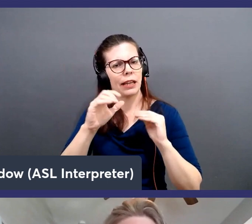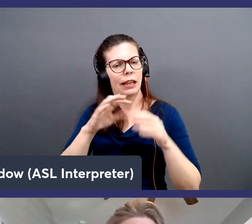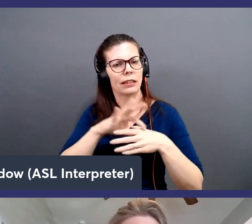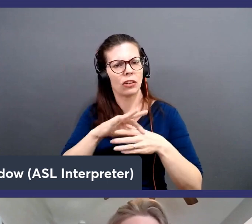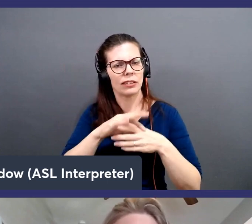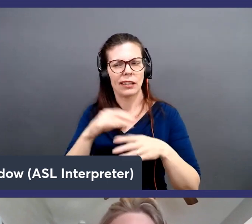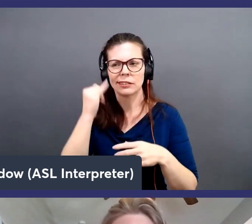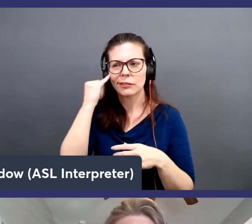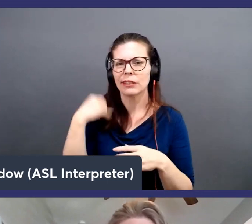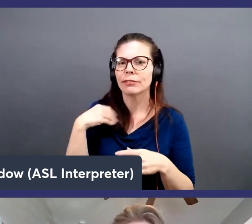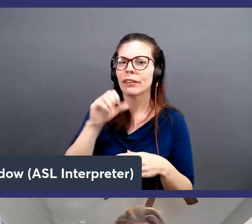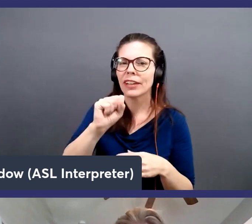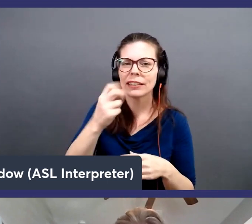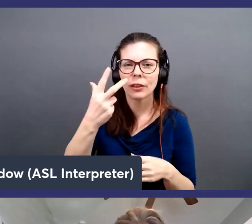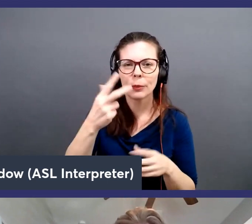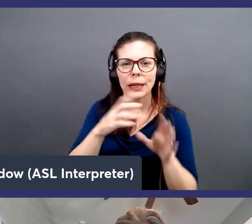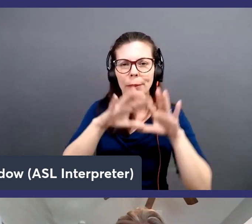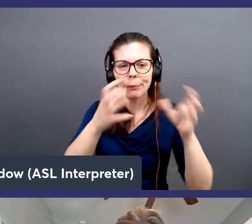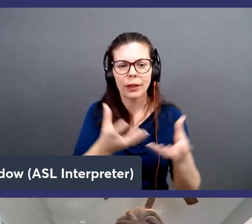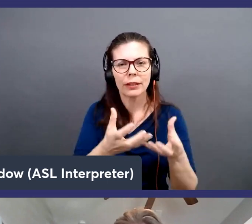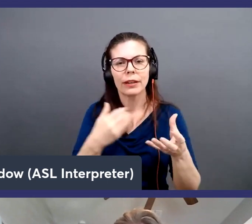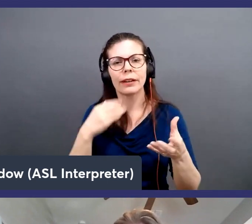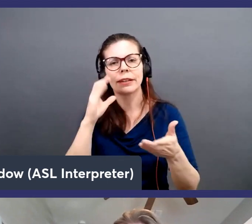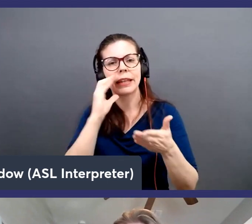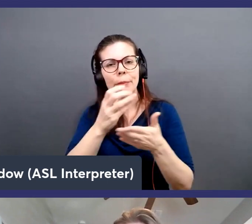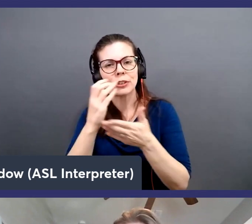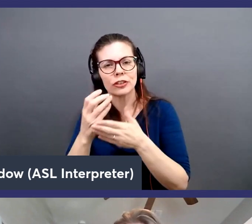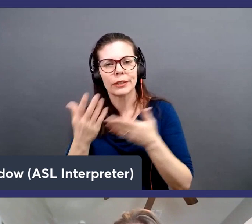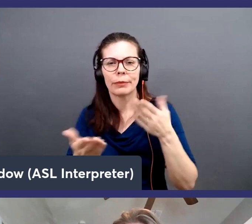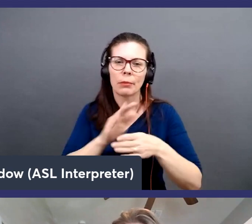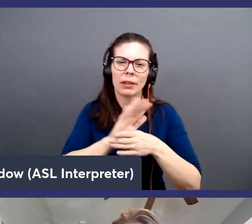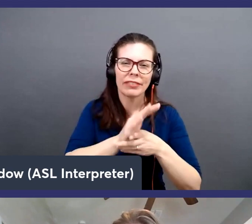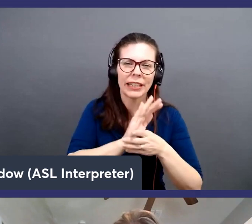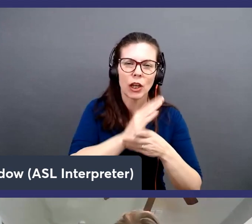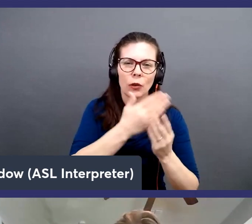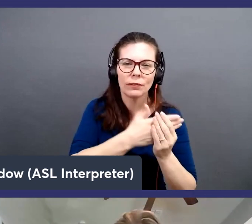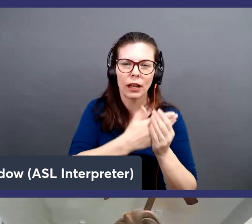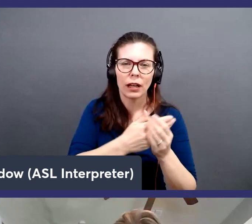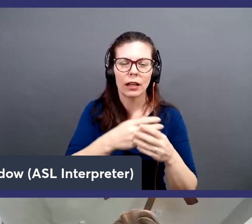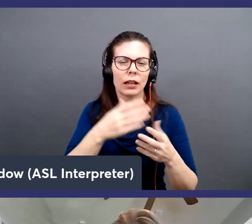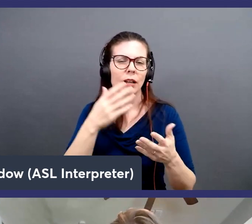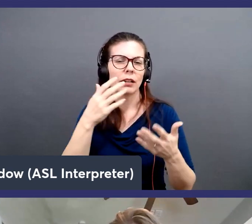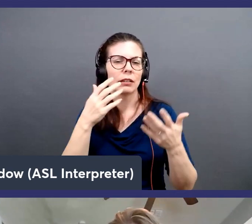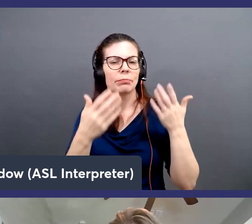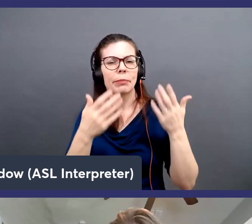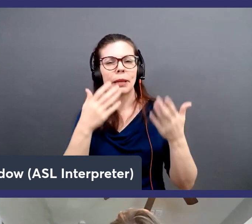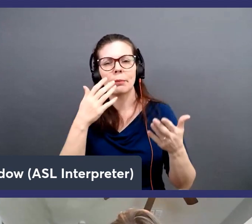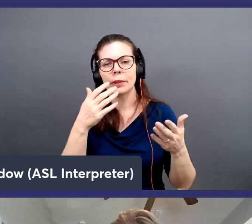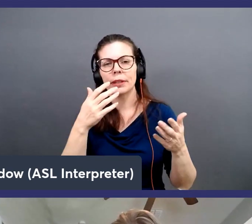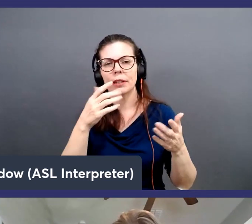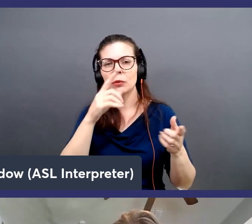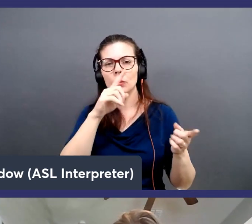I have some images in there, maybe some video files, you know, something I wanna serve down to people.